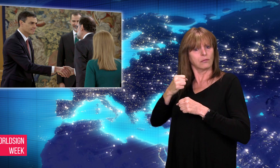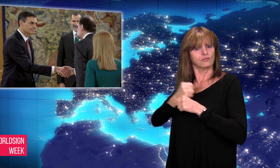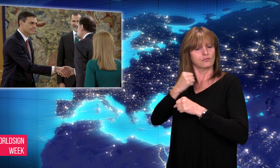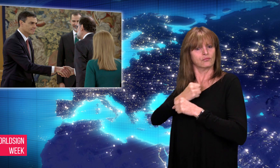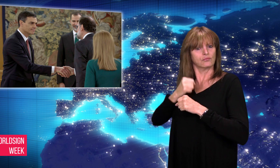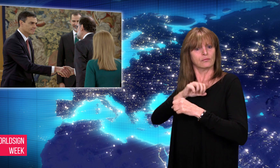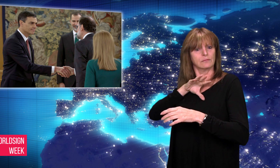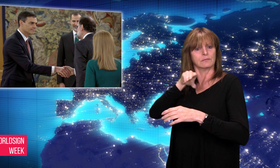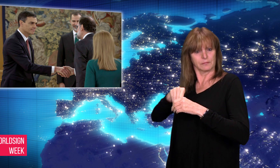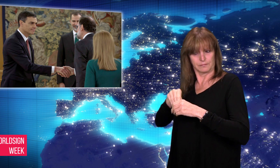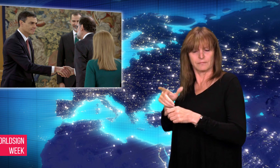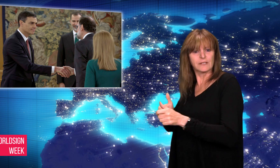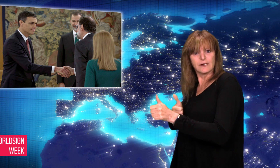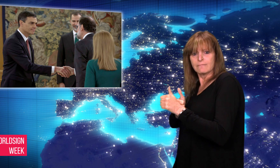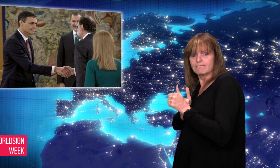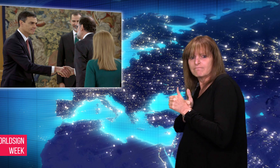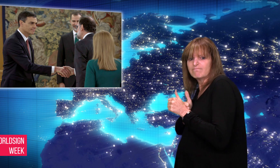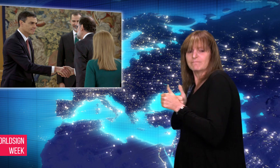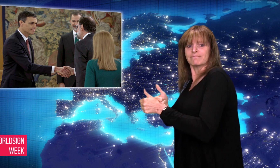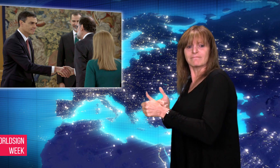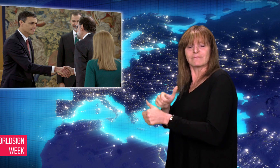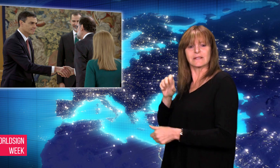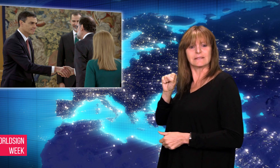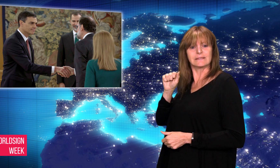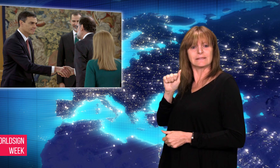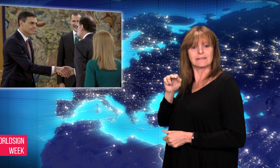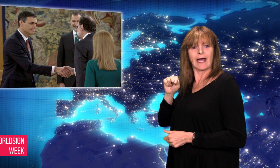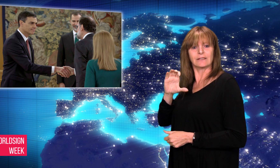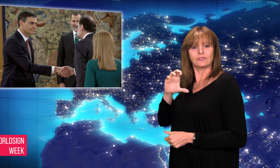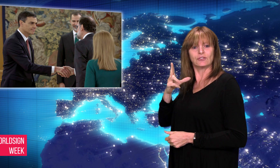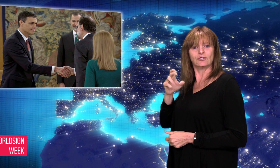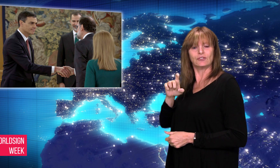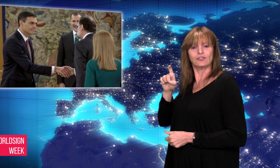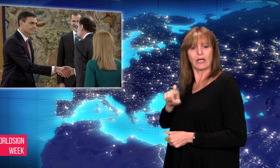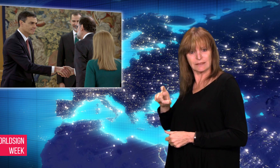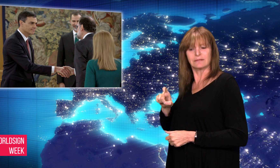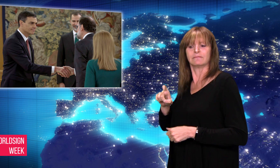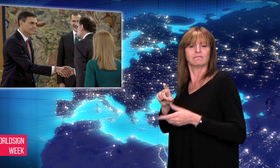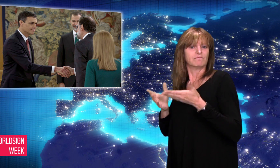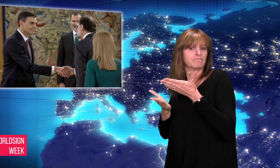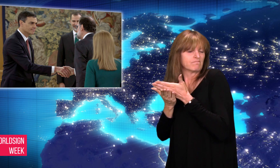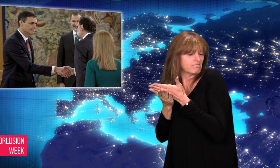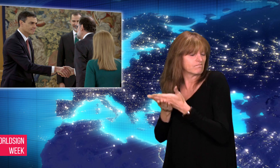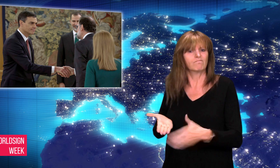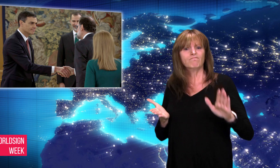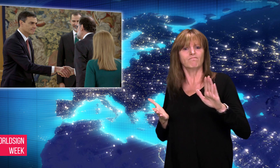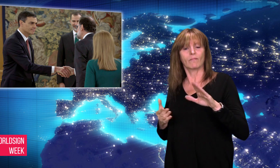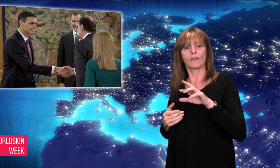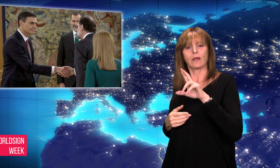must fit within Spain’s Constitution,